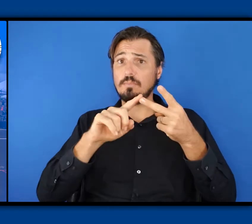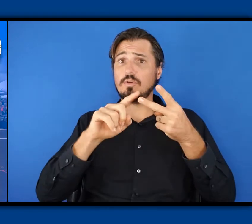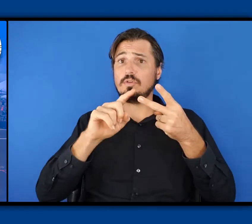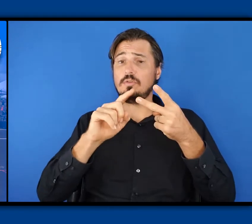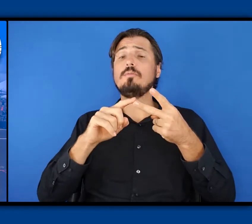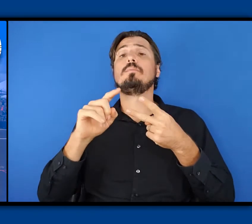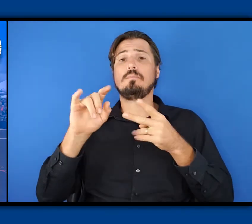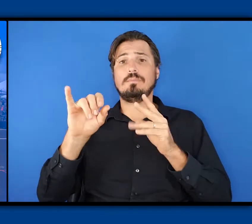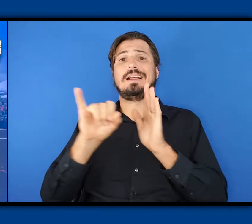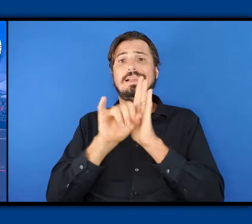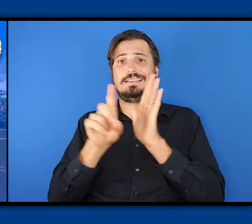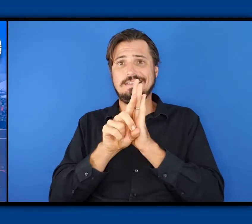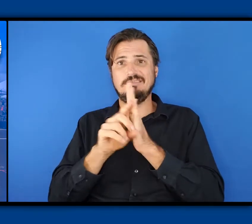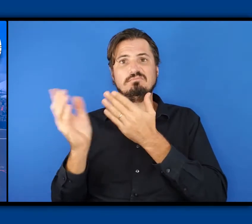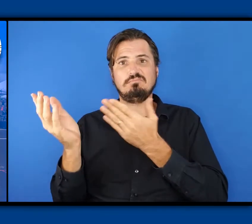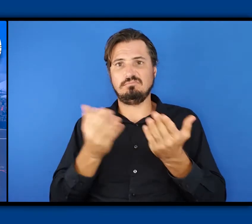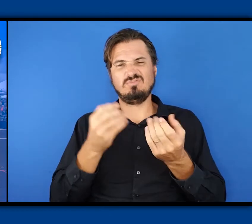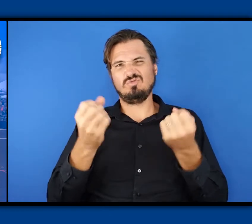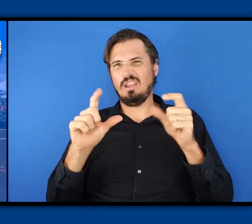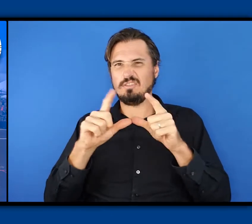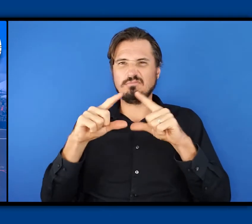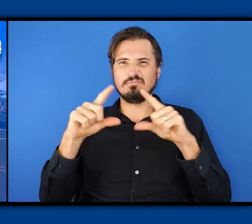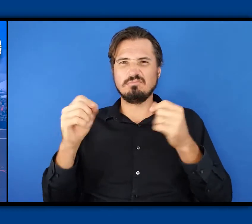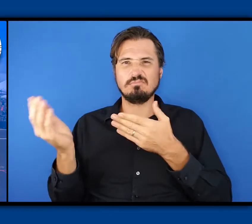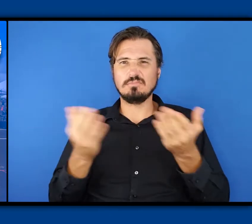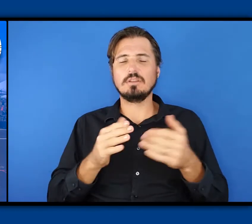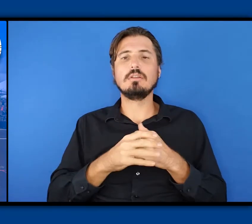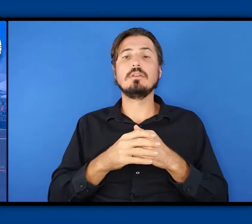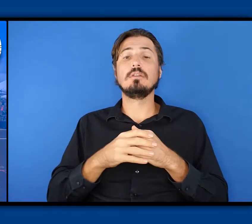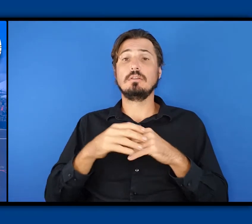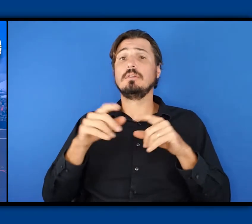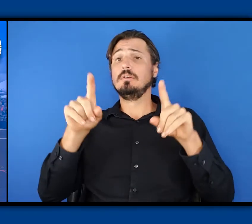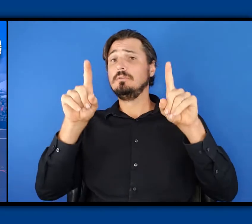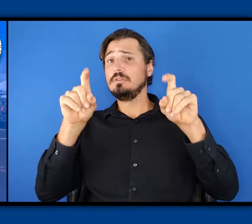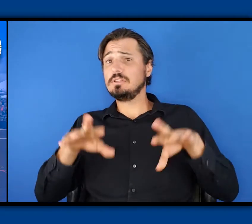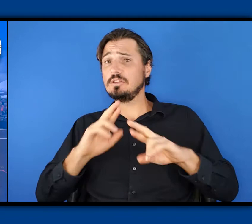testing site. Test results are expected in three to five days.